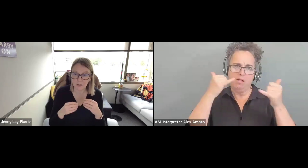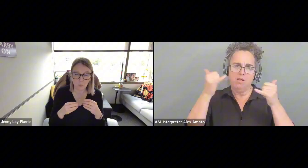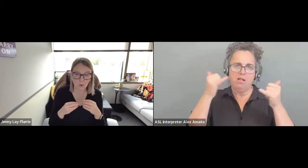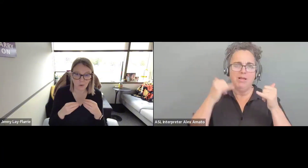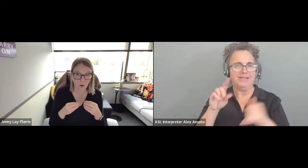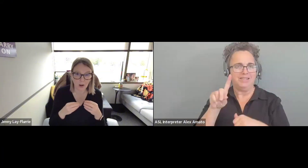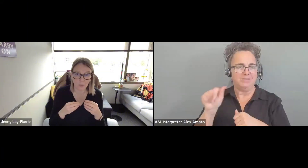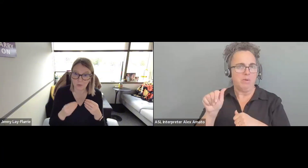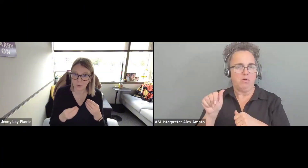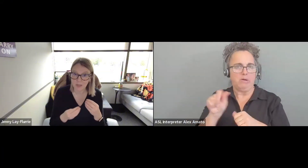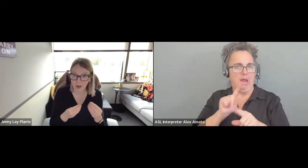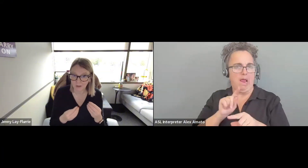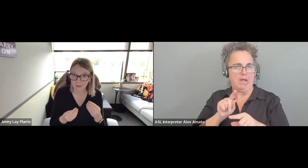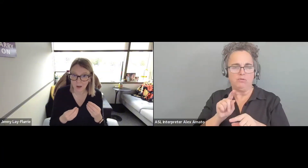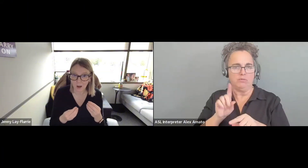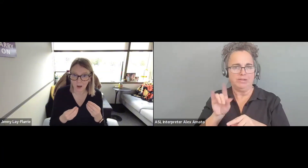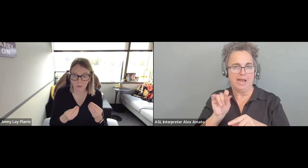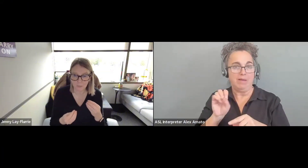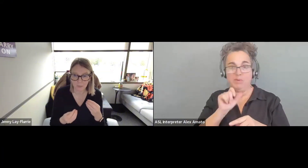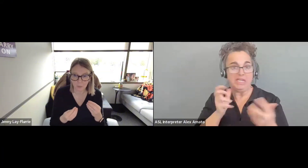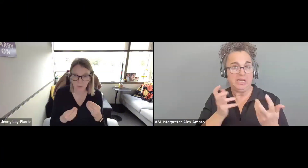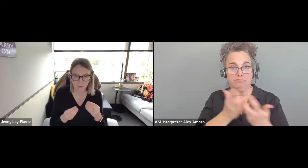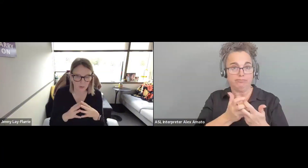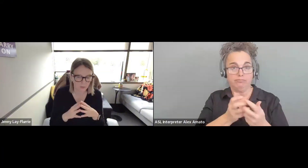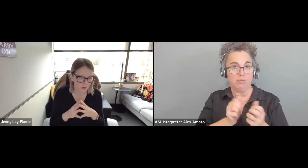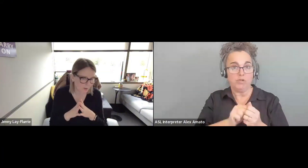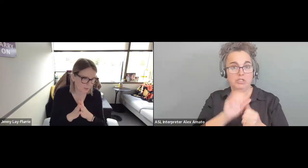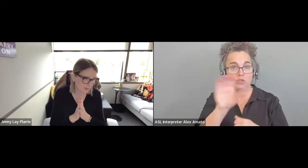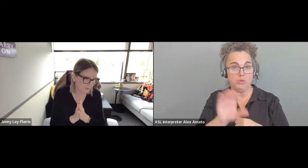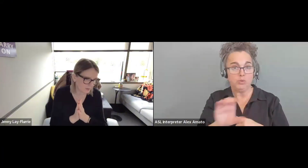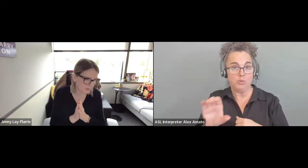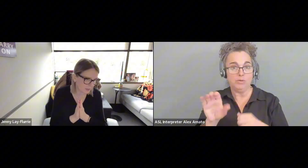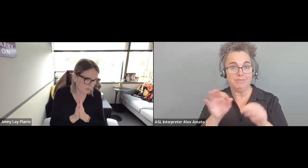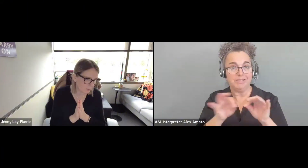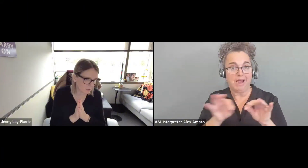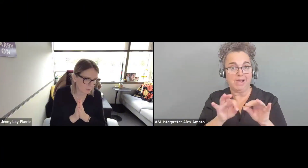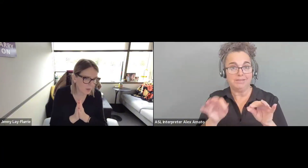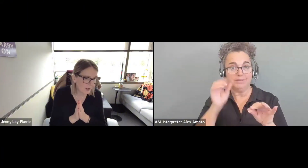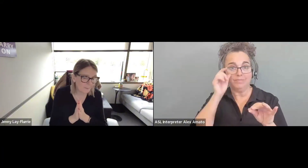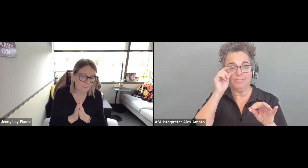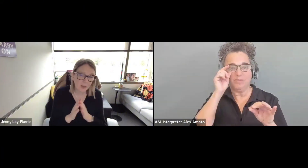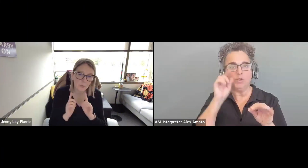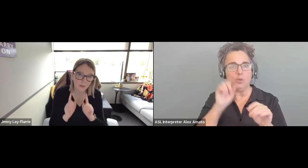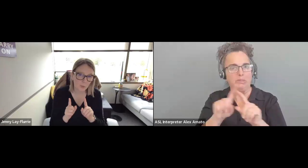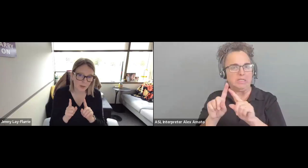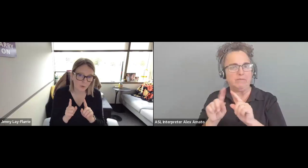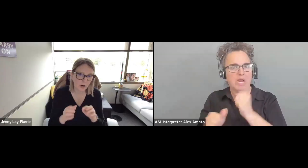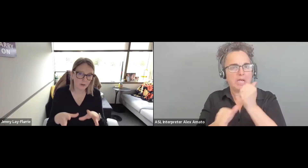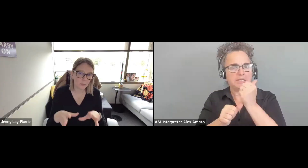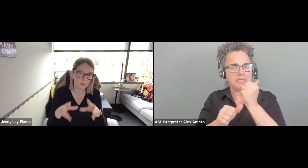that it didn't work well with Zoom text, you know, one of the third party assistive technologies within 24 hours,